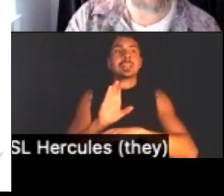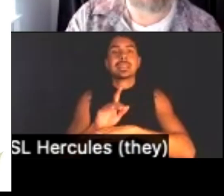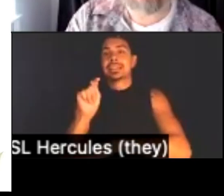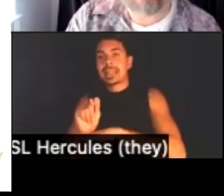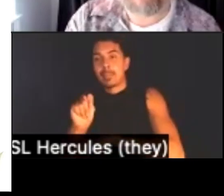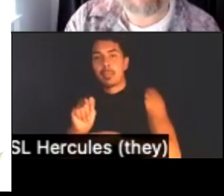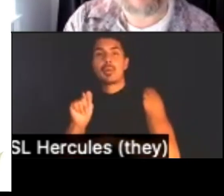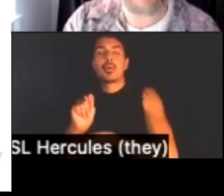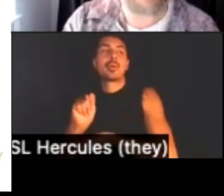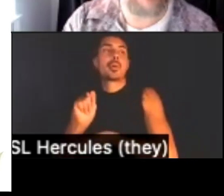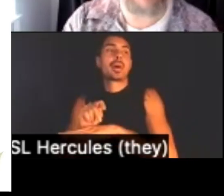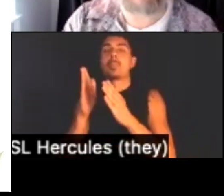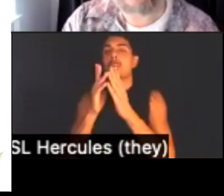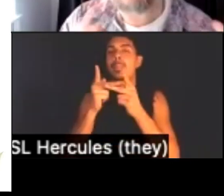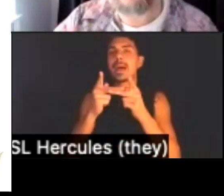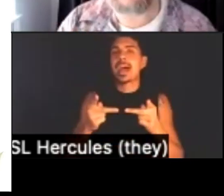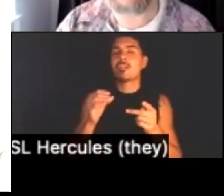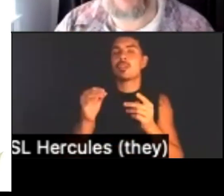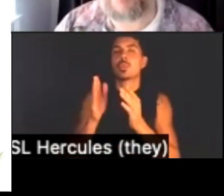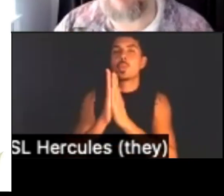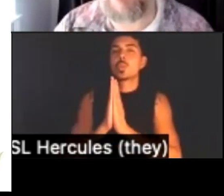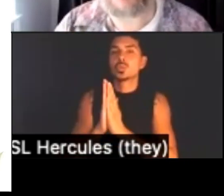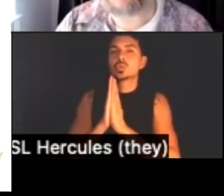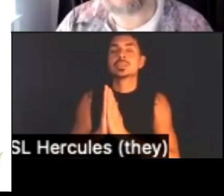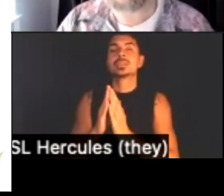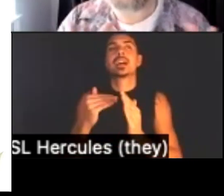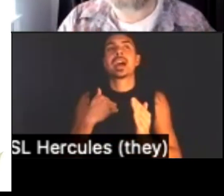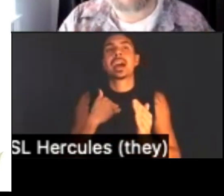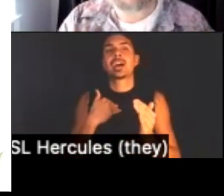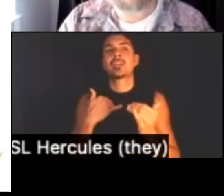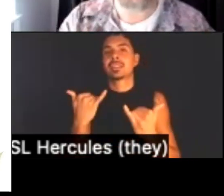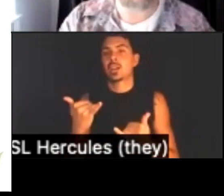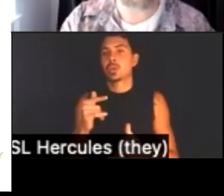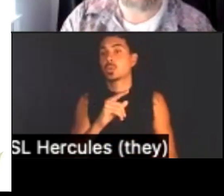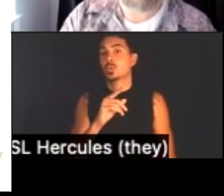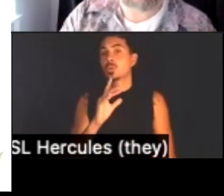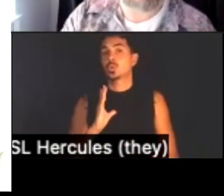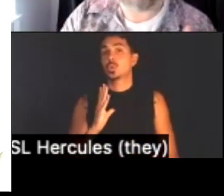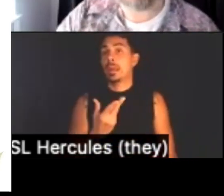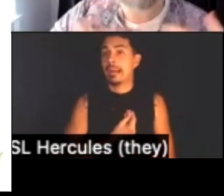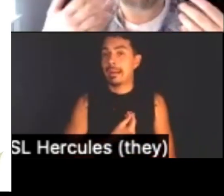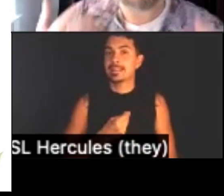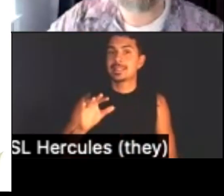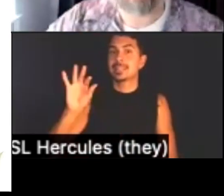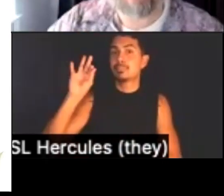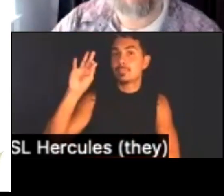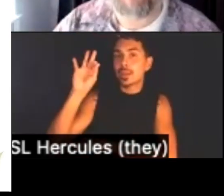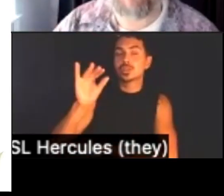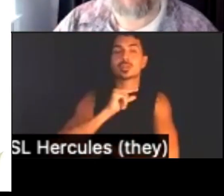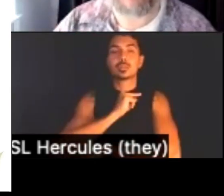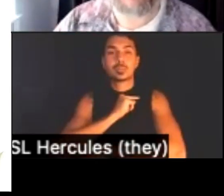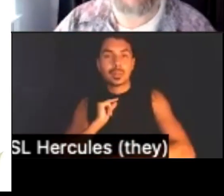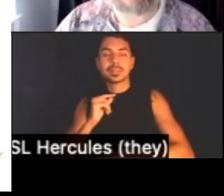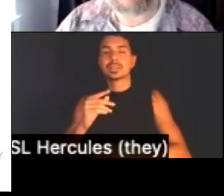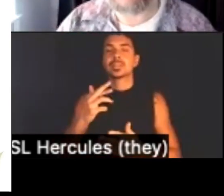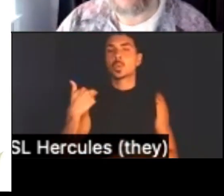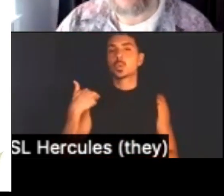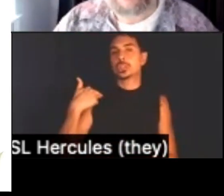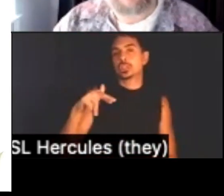More and more places have trans pastors or ministers. We're seeing just more and more faith communities